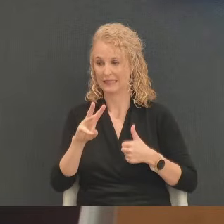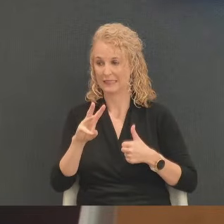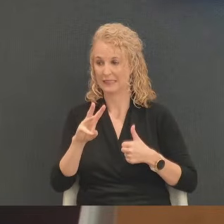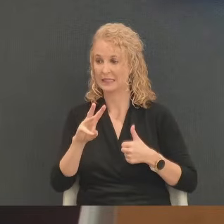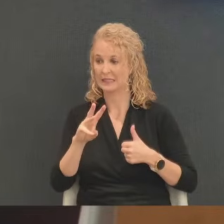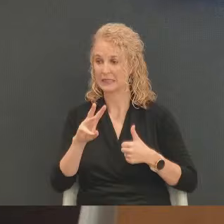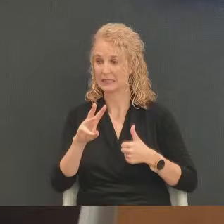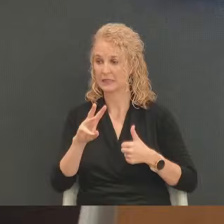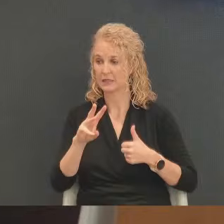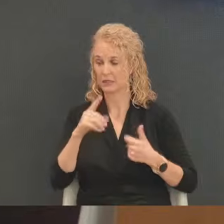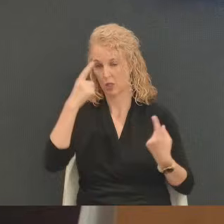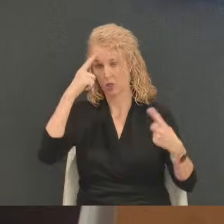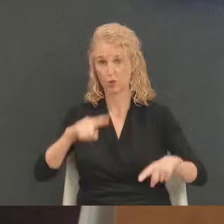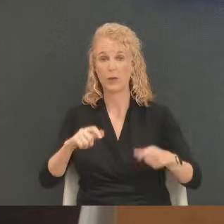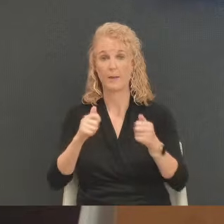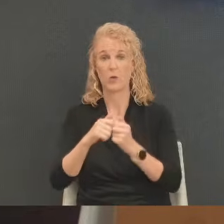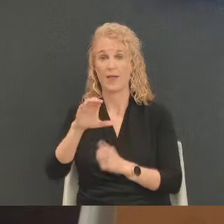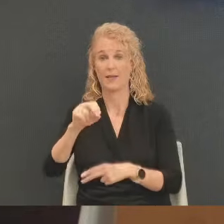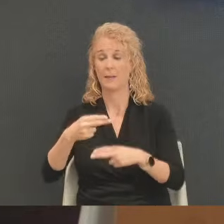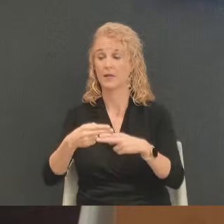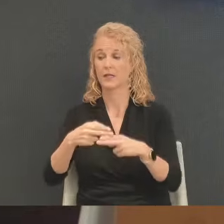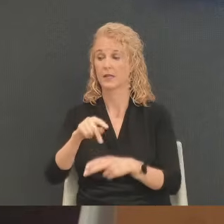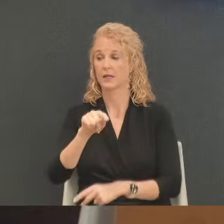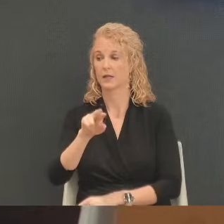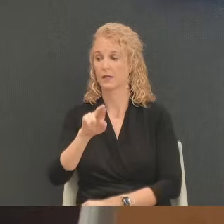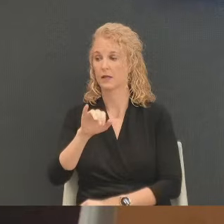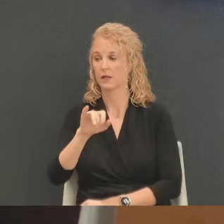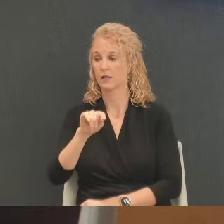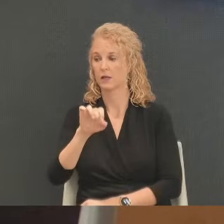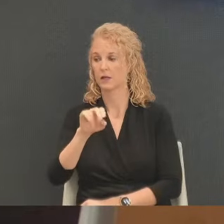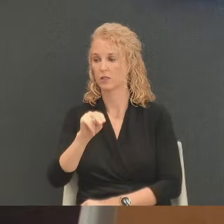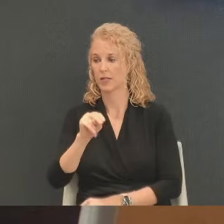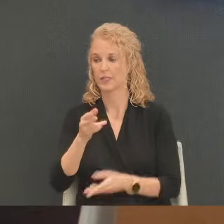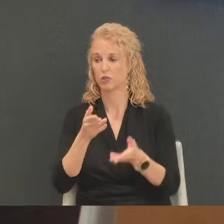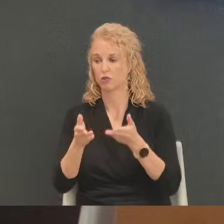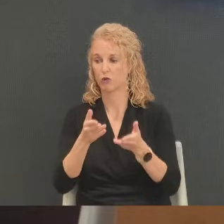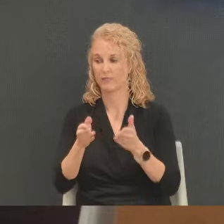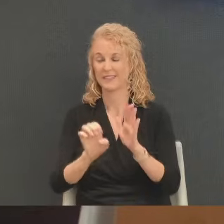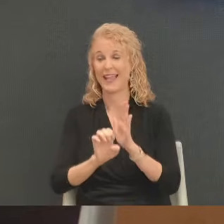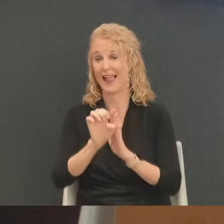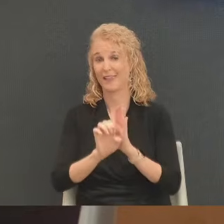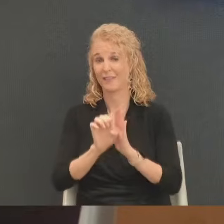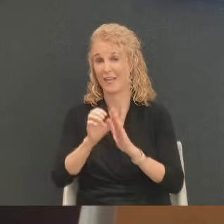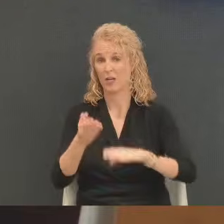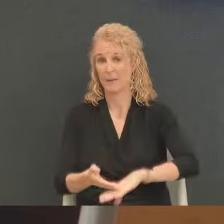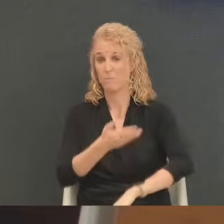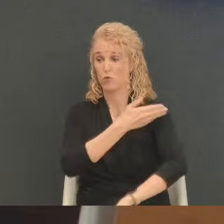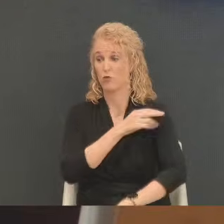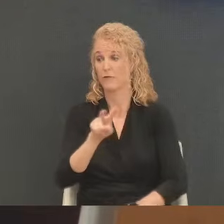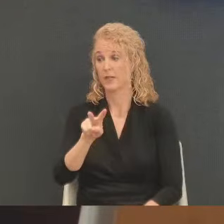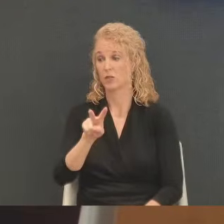uh in an agreement with Triton Services. this is for elevator modernization at 230 East 9th at 3.04